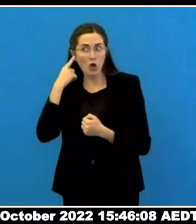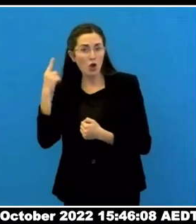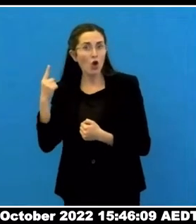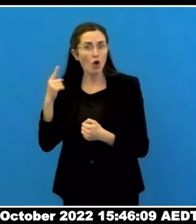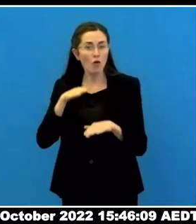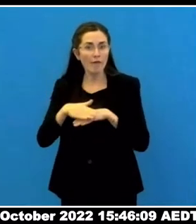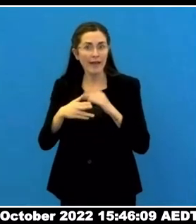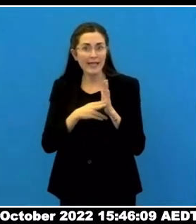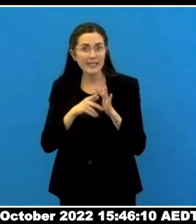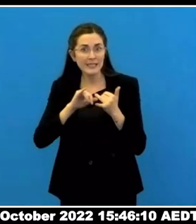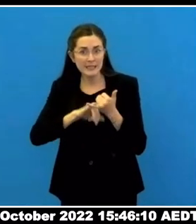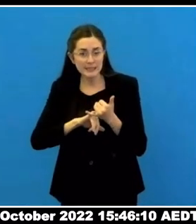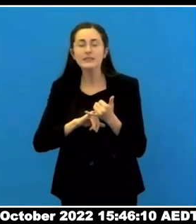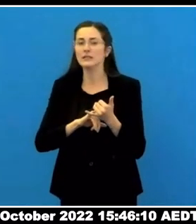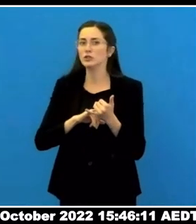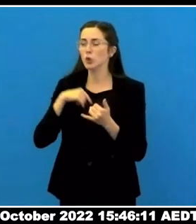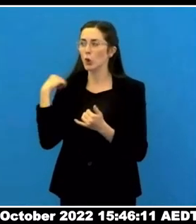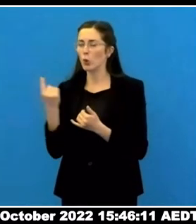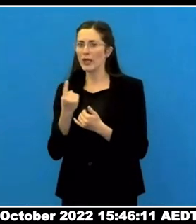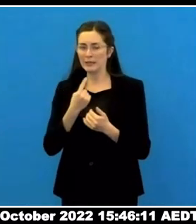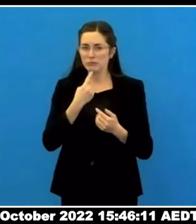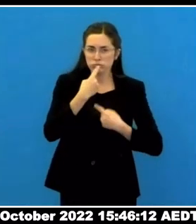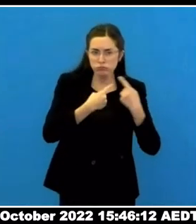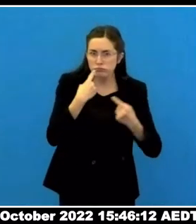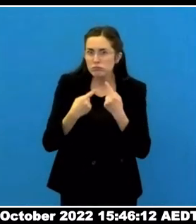So, we have a bit of, you know, knowledge about that.